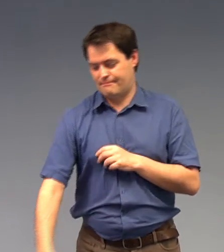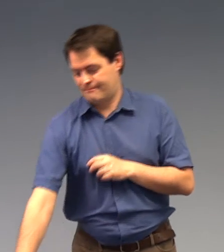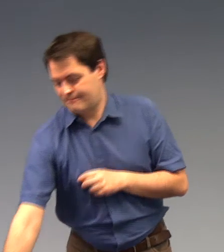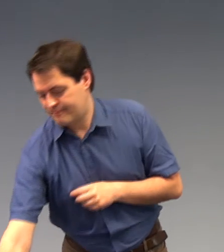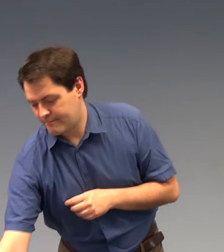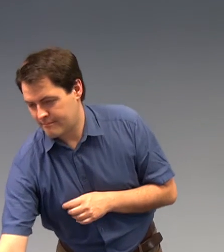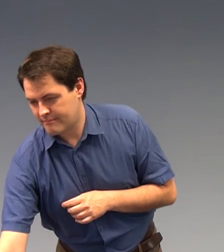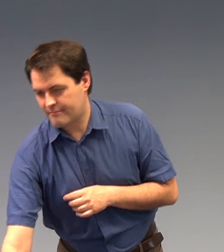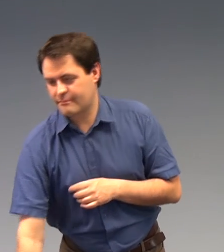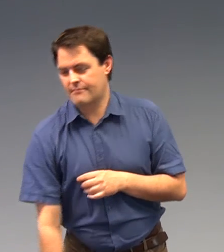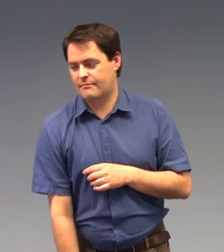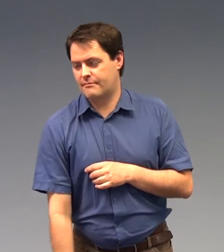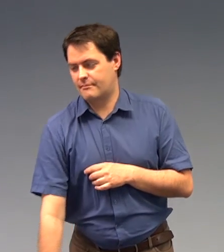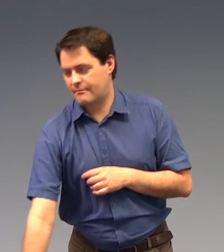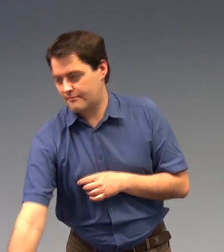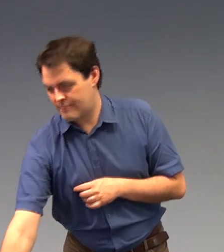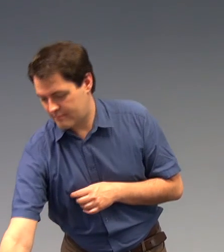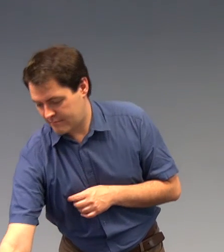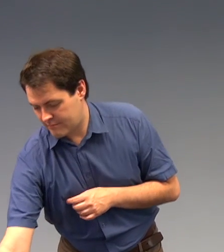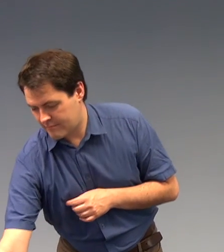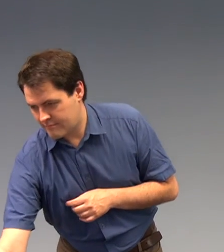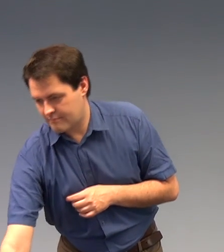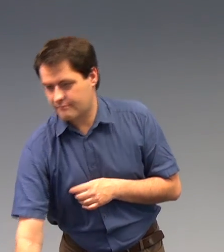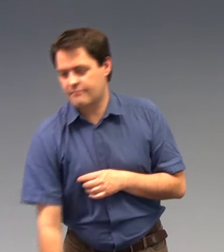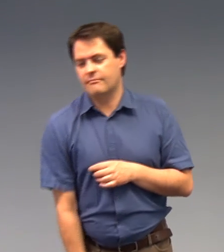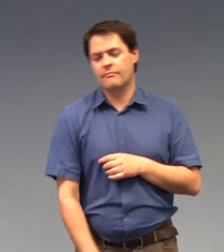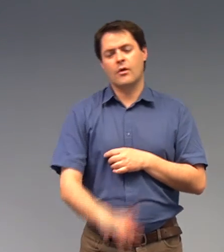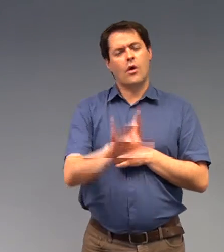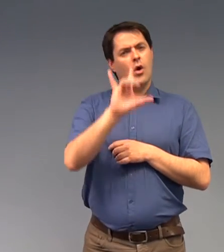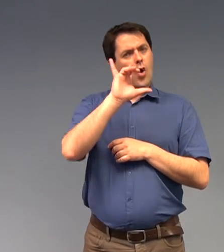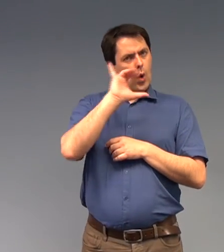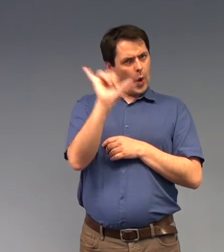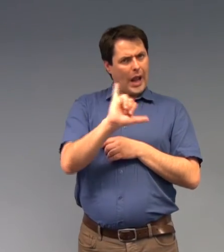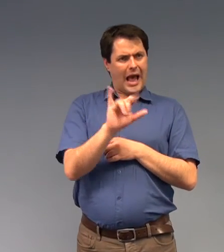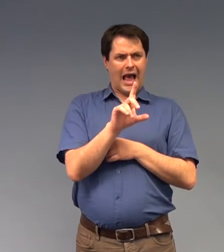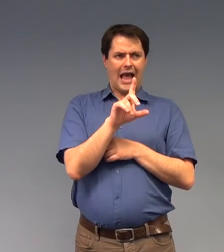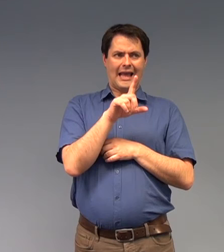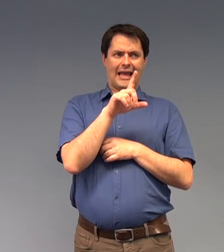But the decisions that the two groups made weren't the same.